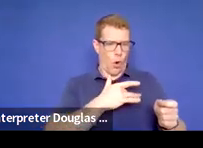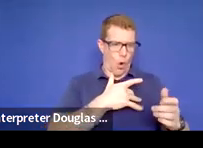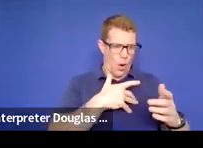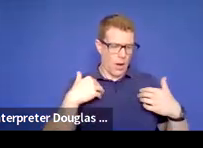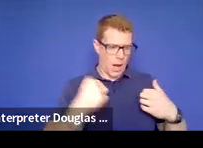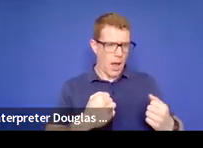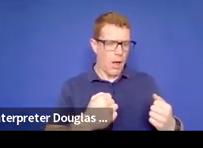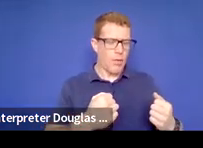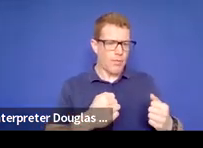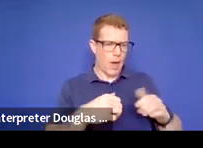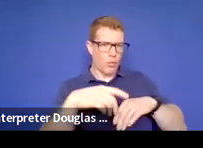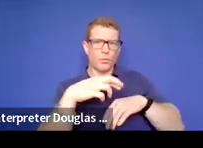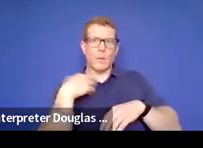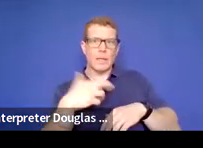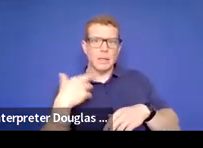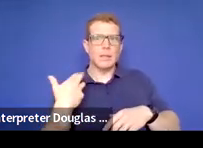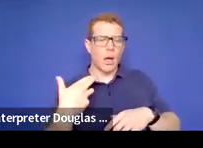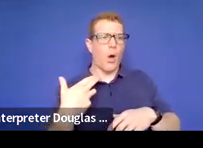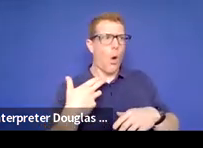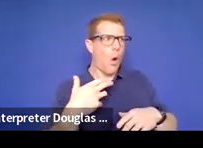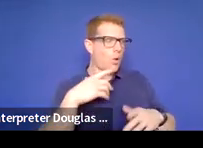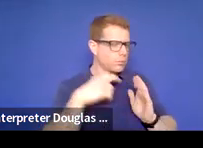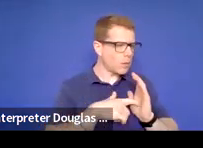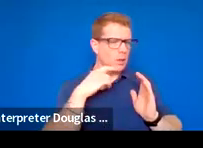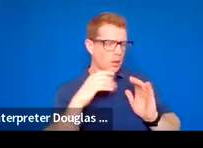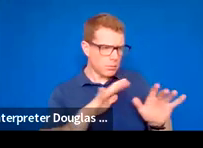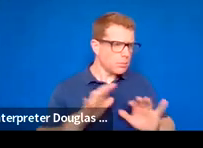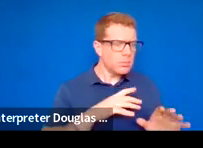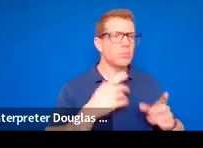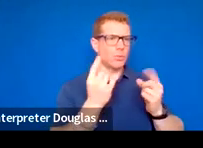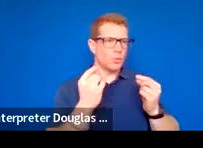That's why hard health thefts had decreased so much, and yet none of us are aware about brain health.